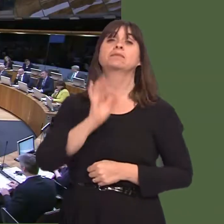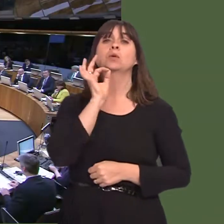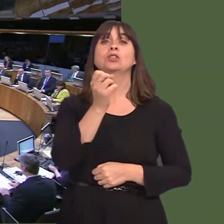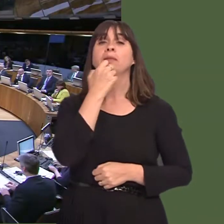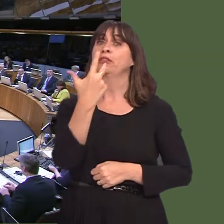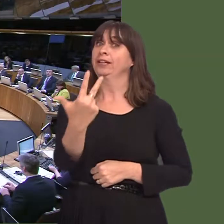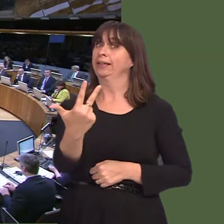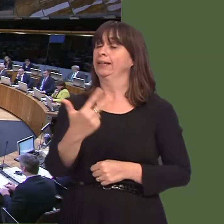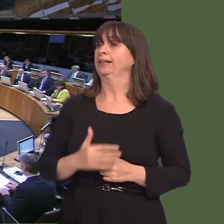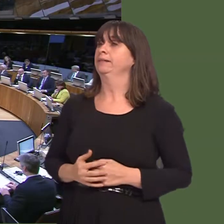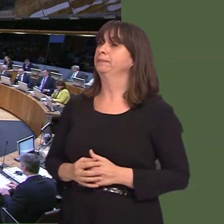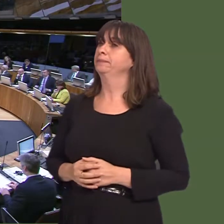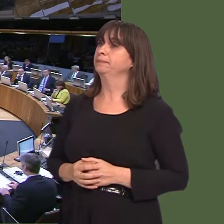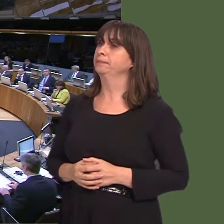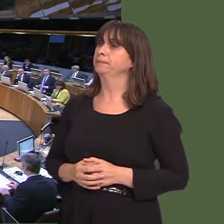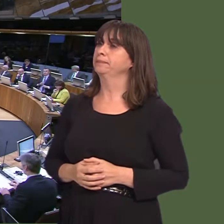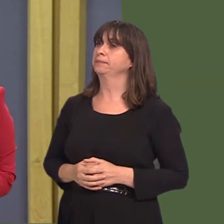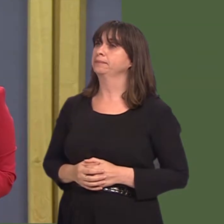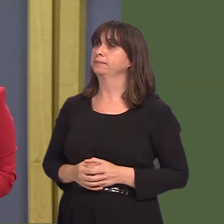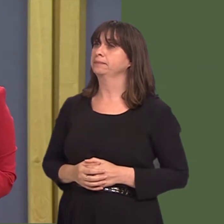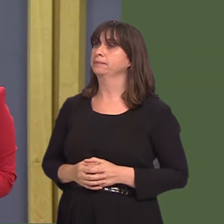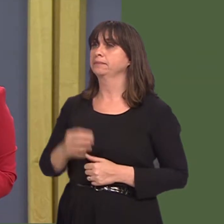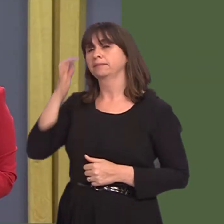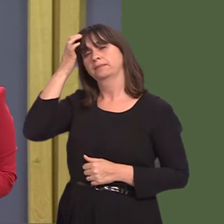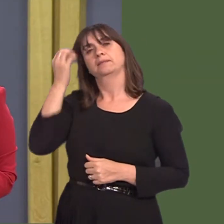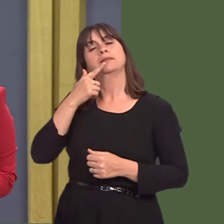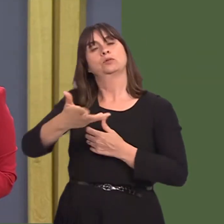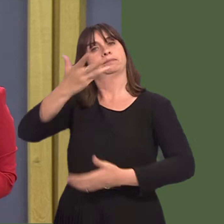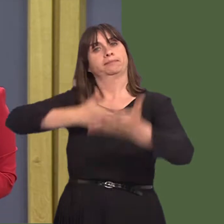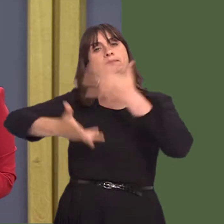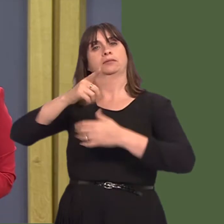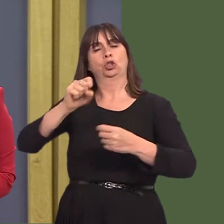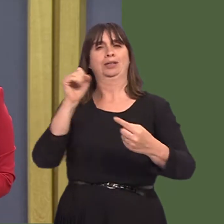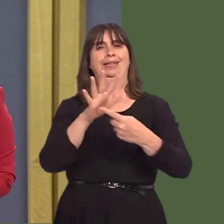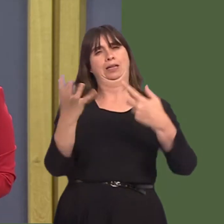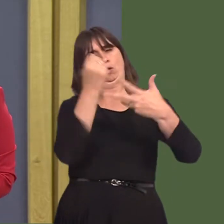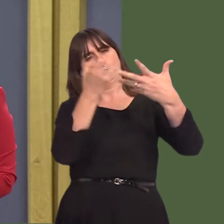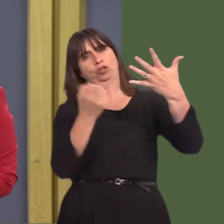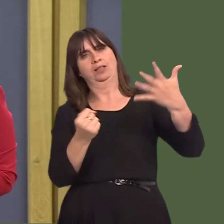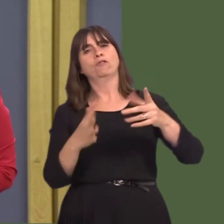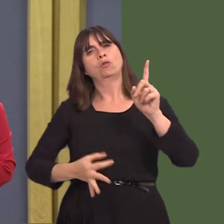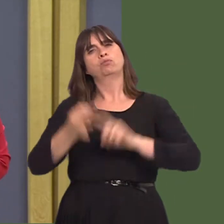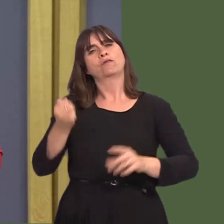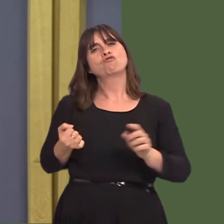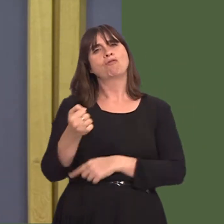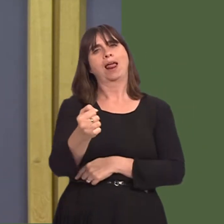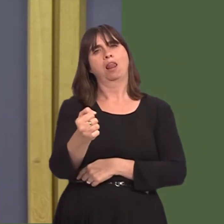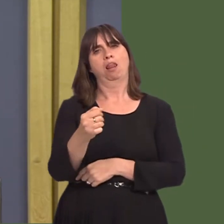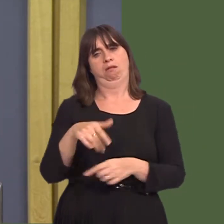A wnaiff y Prif Weinidog nodi amcanion allweddol Llywodraeth Cymru ar gyfer gwella gwasanaethau rheilffyrdd yn ne Cymru? OAQ52223 Carwyn Jones AM: Yes.